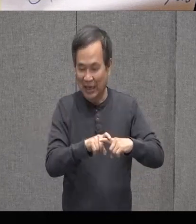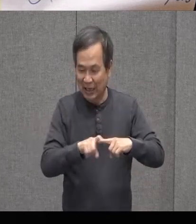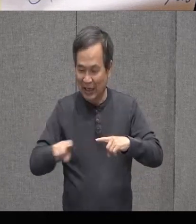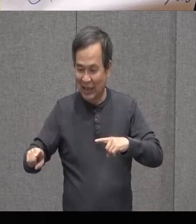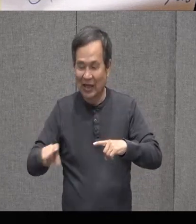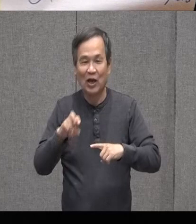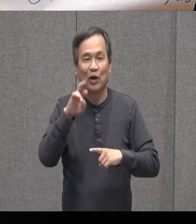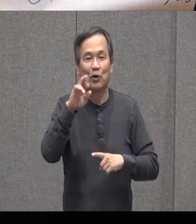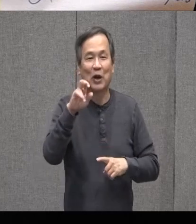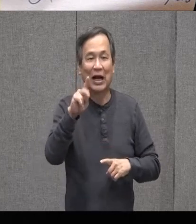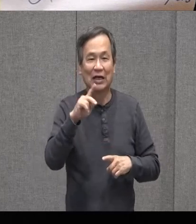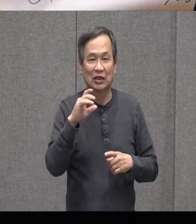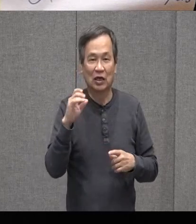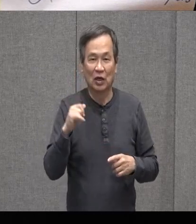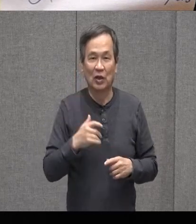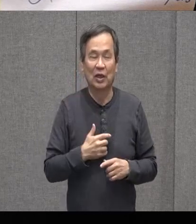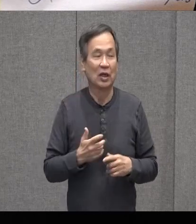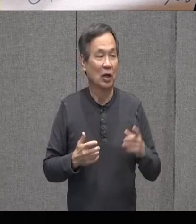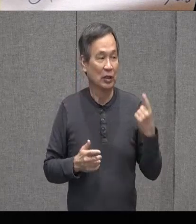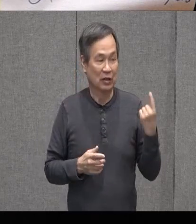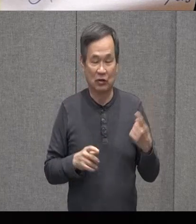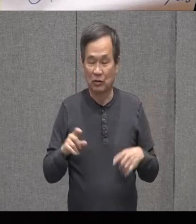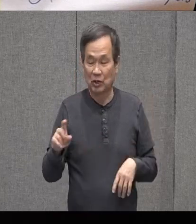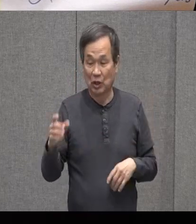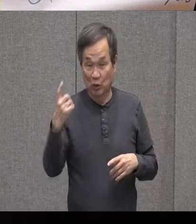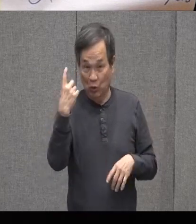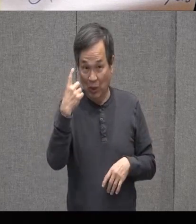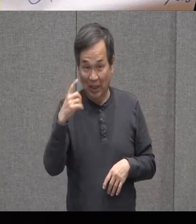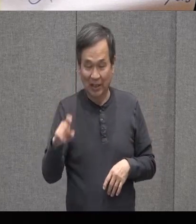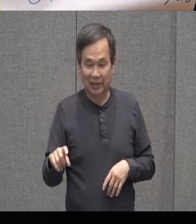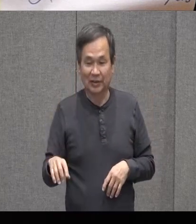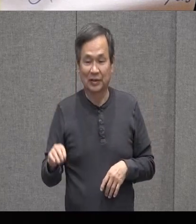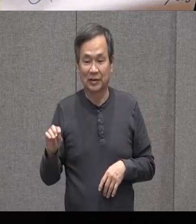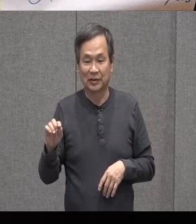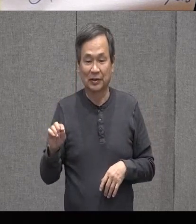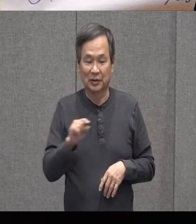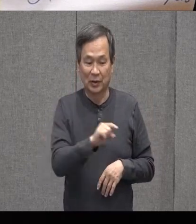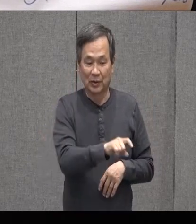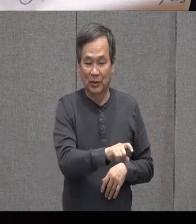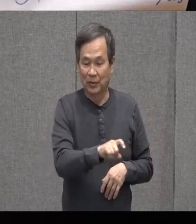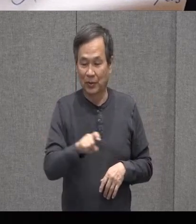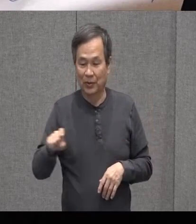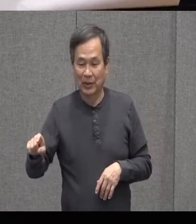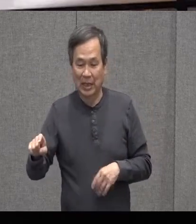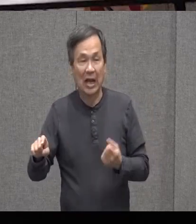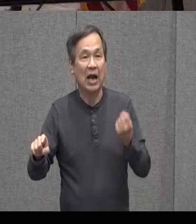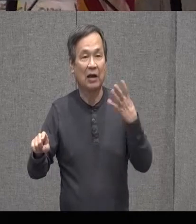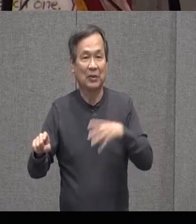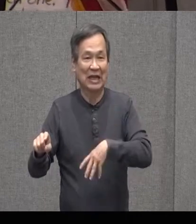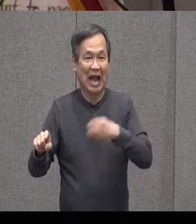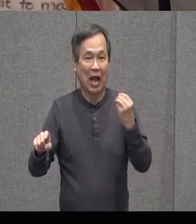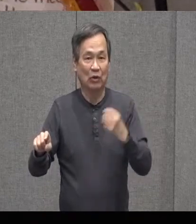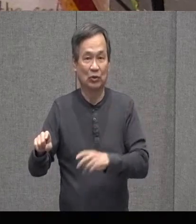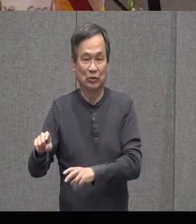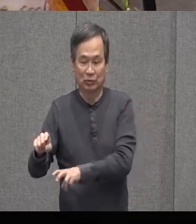and we put one thing into the pot, how many things would come out of the pot? Two, right?